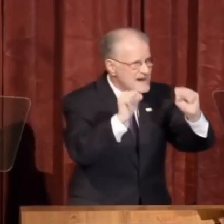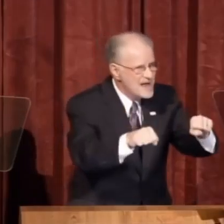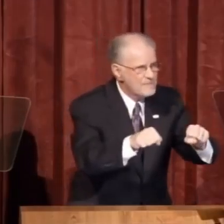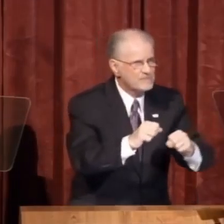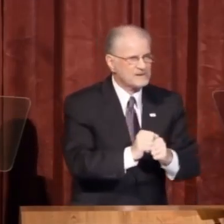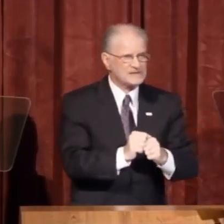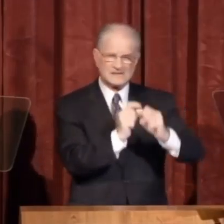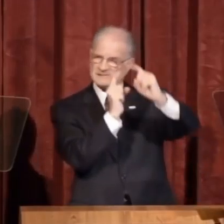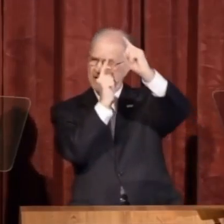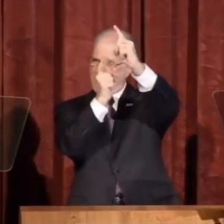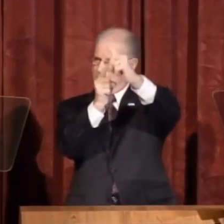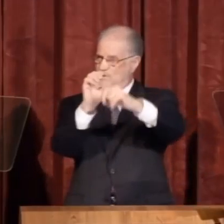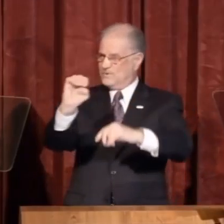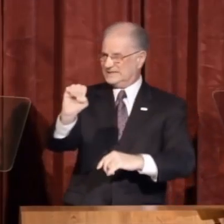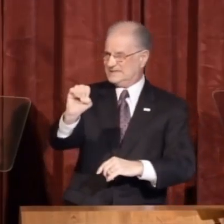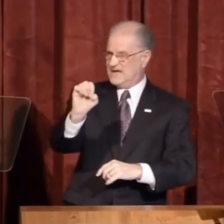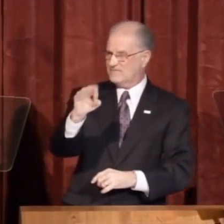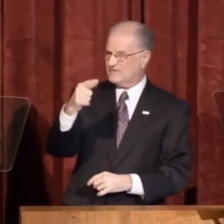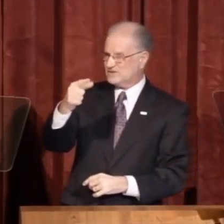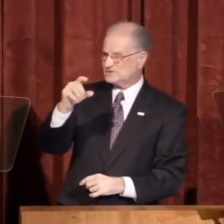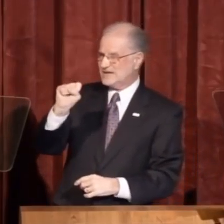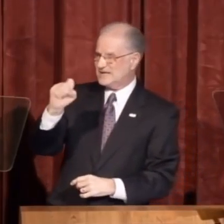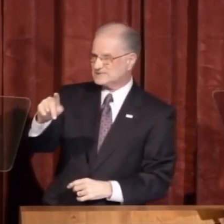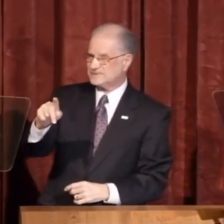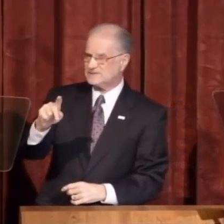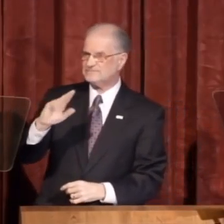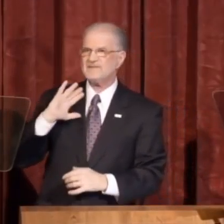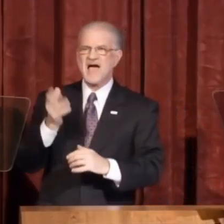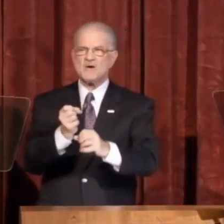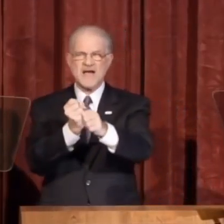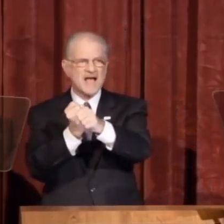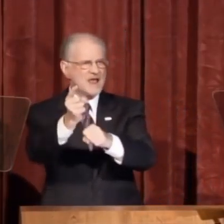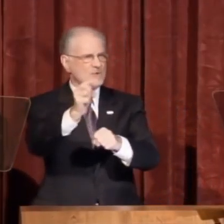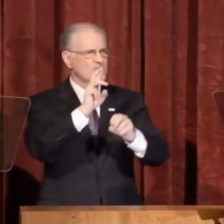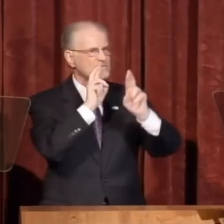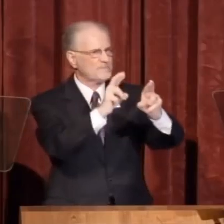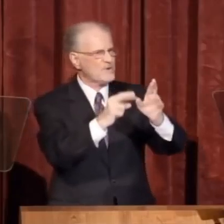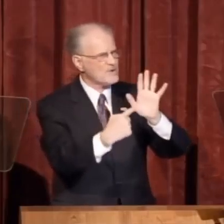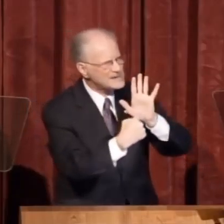in other undergraduate and graduate programs.